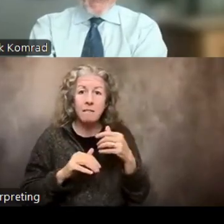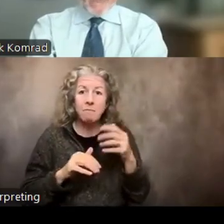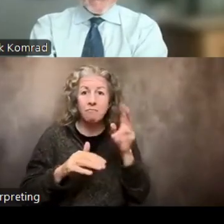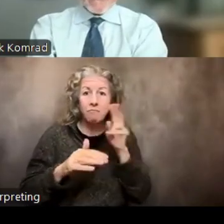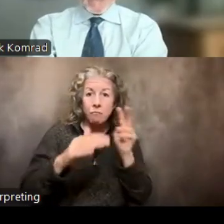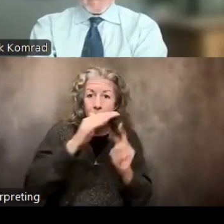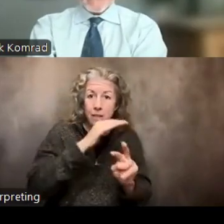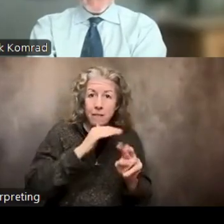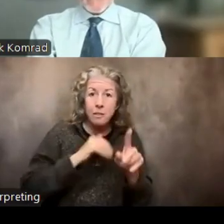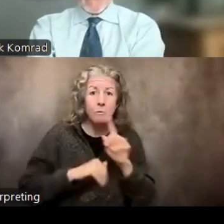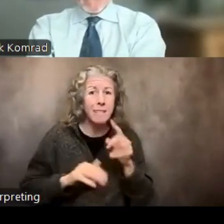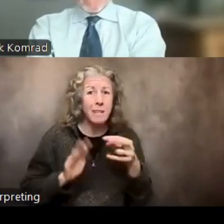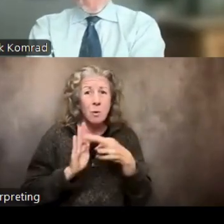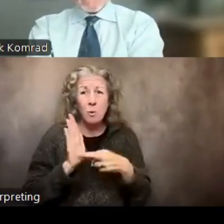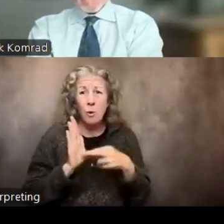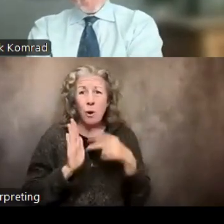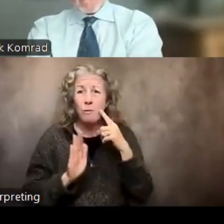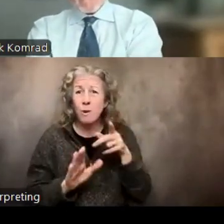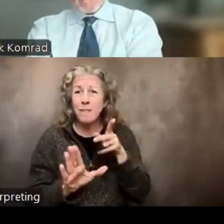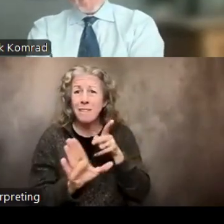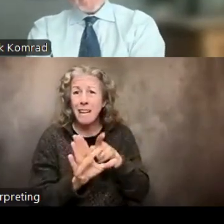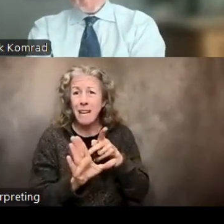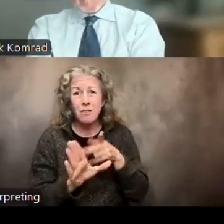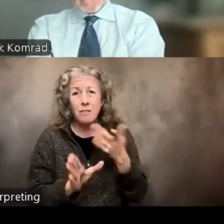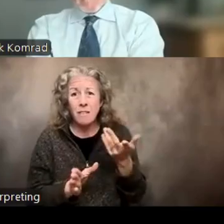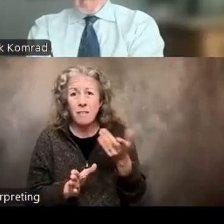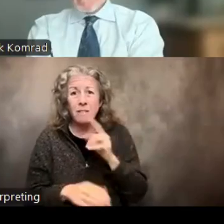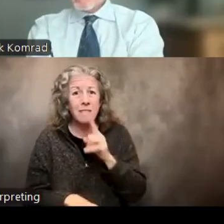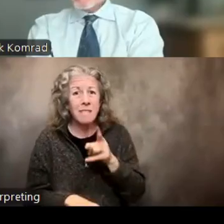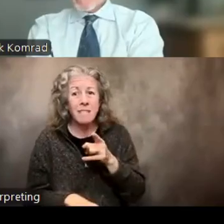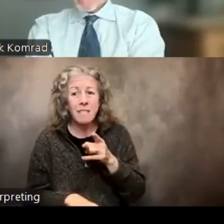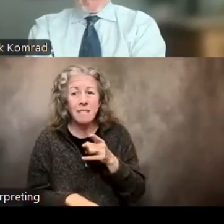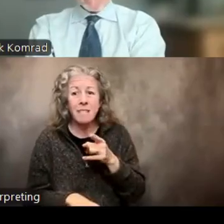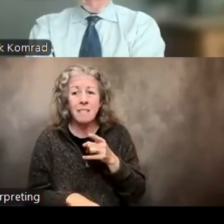here in psychiatry. The fact of the matter is that diagnostic